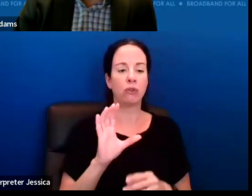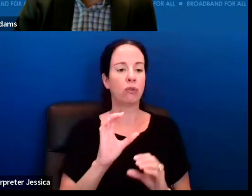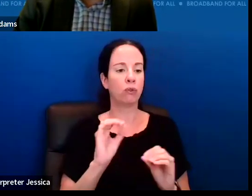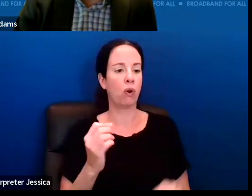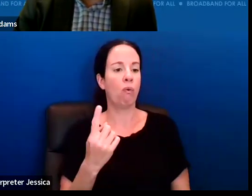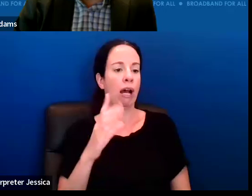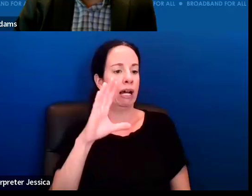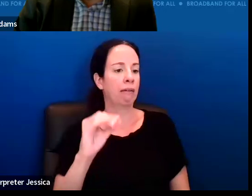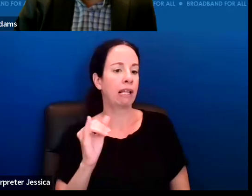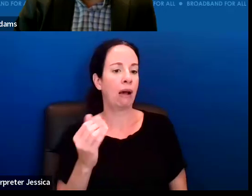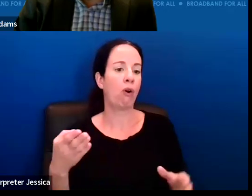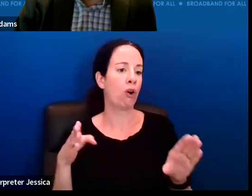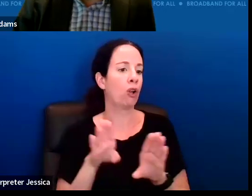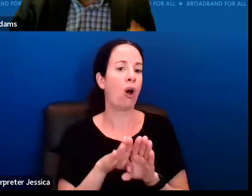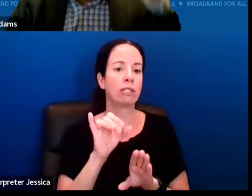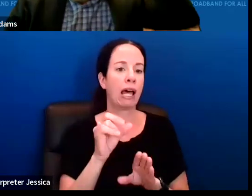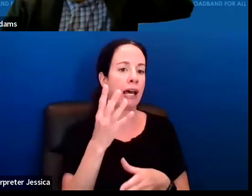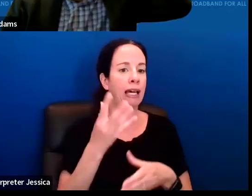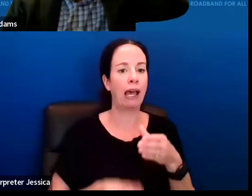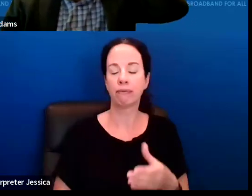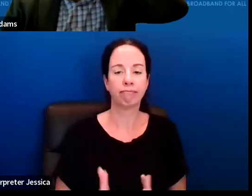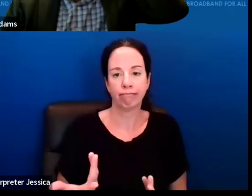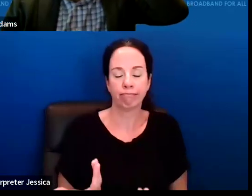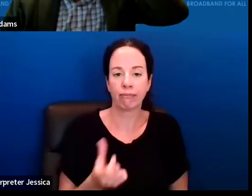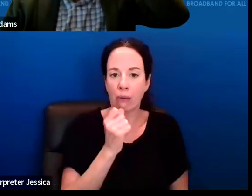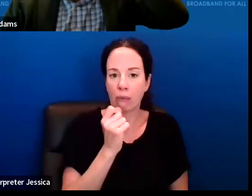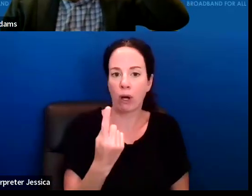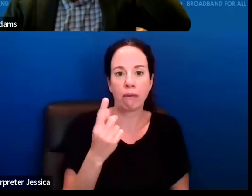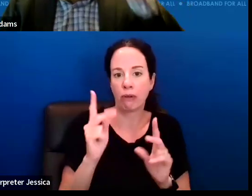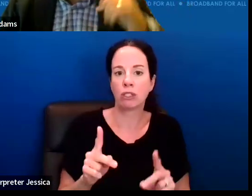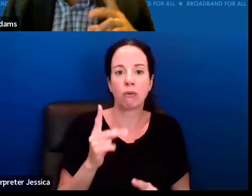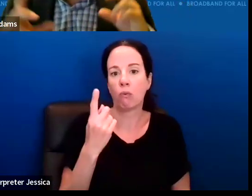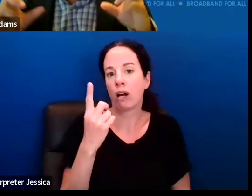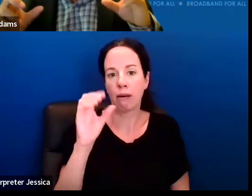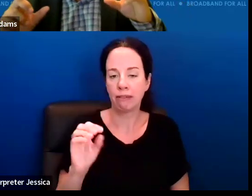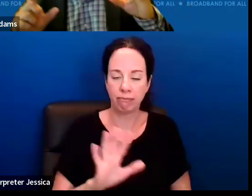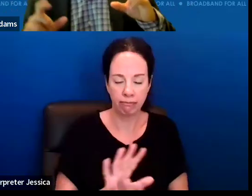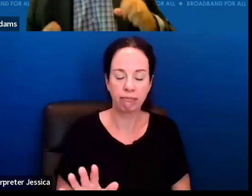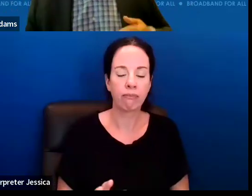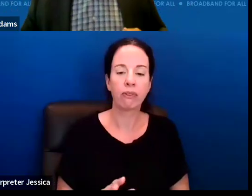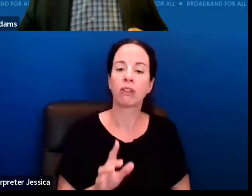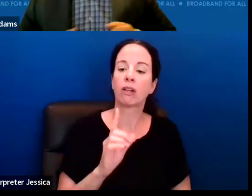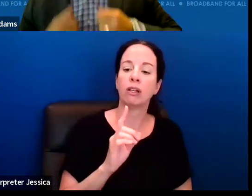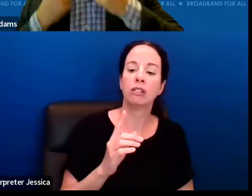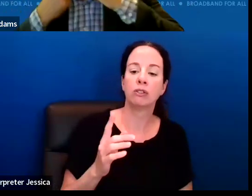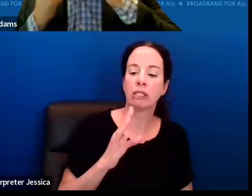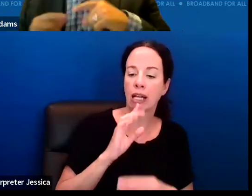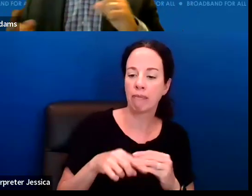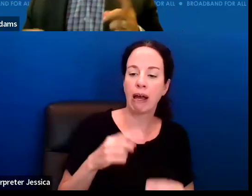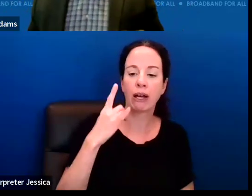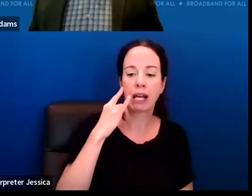the digital divide. So, Amy, tell us about the California-specific digital equity aggregator, why